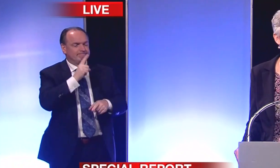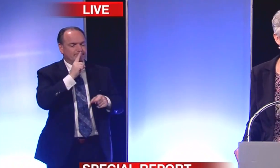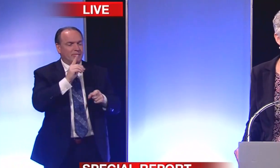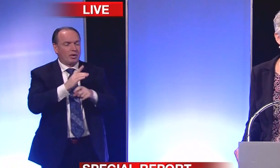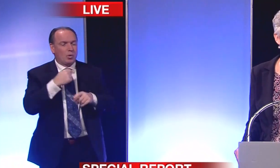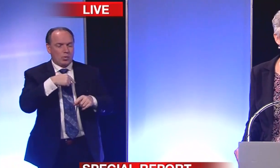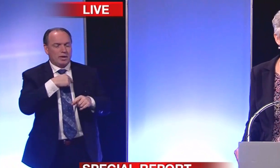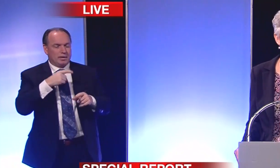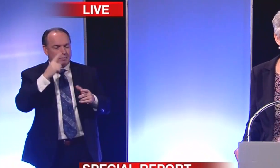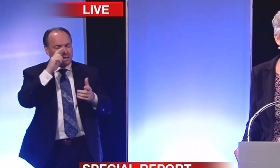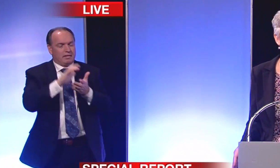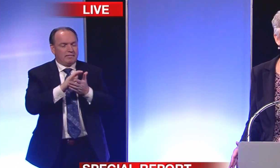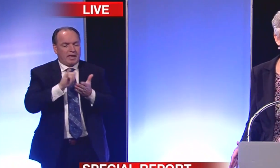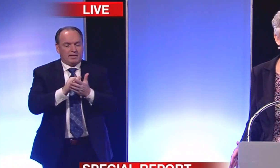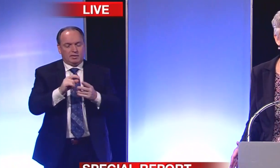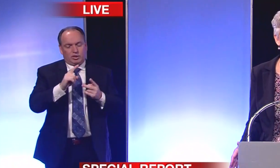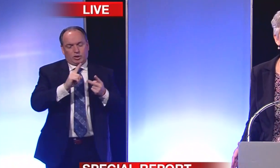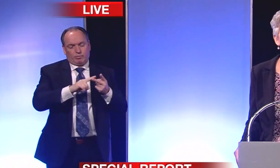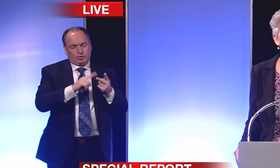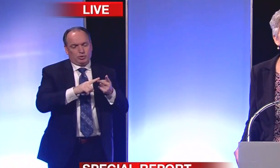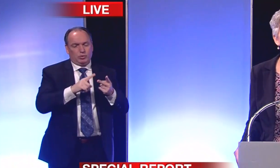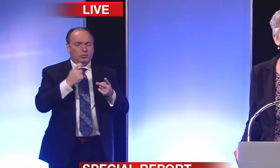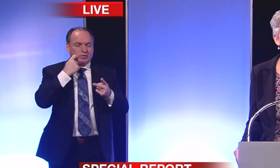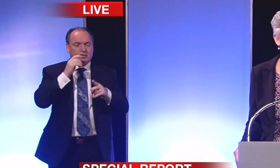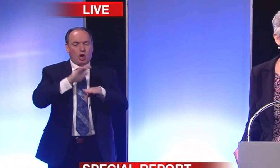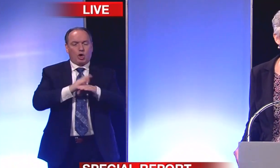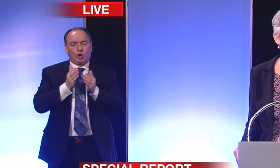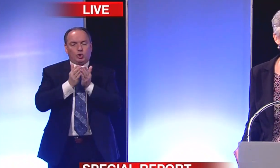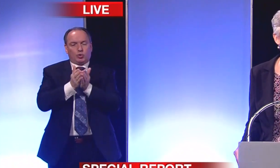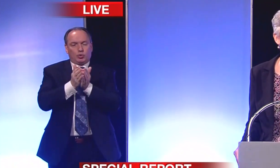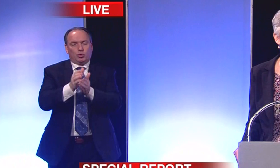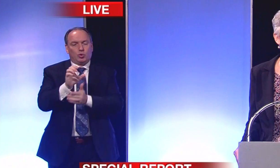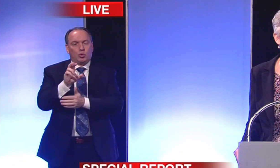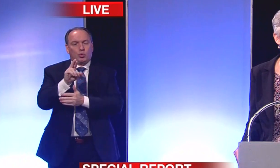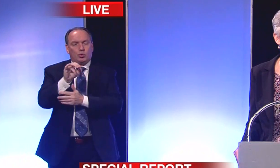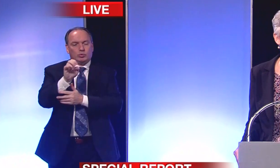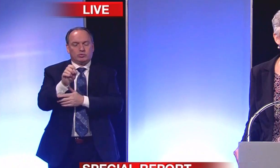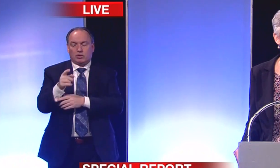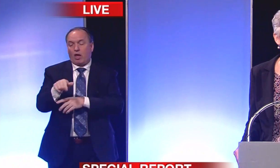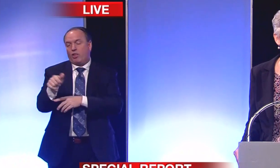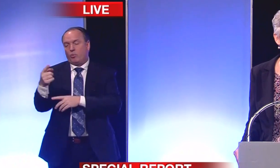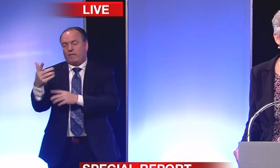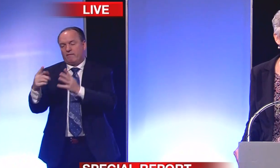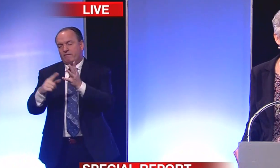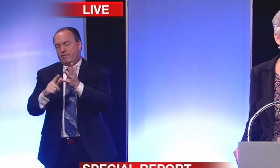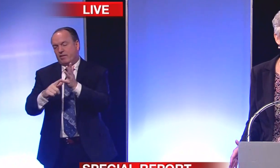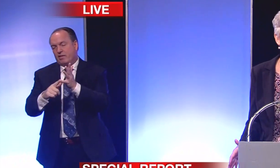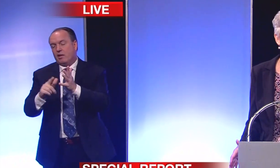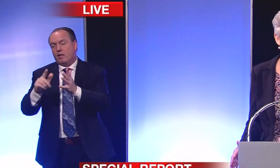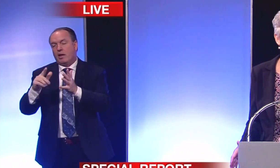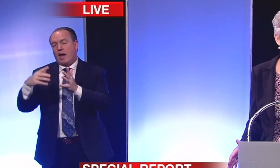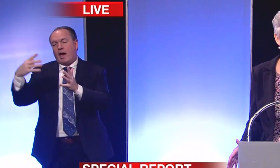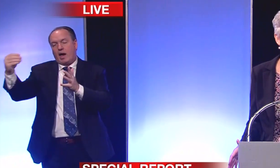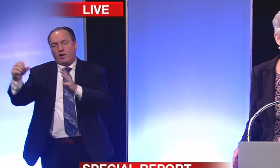AND WAS NOT CLOSE CONTACT. NUMBER TO AND THE MOST CURRENT ONES ARE VERY LIKELY TRAVEL RELATED. RIGHT.